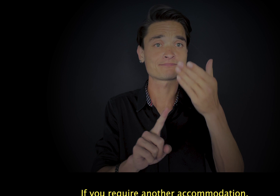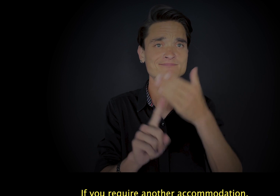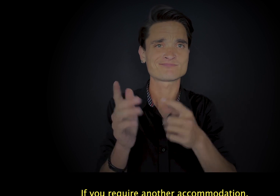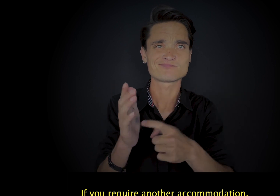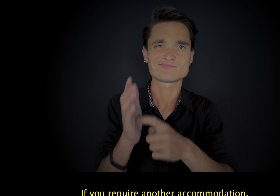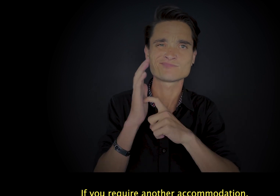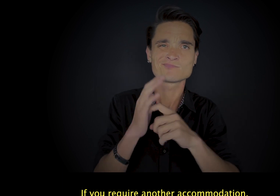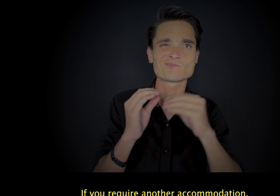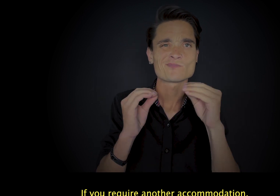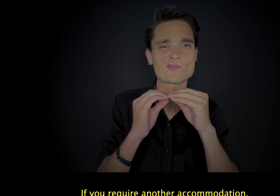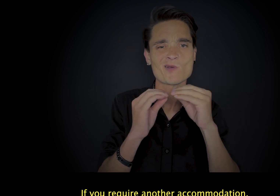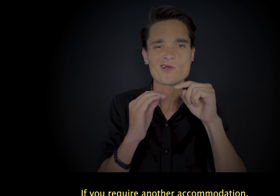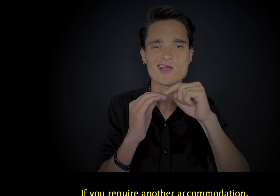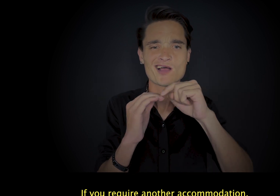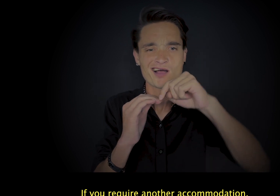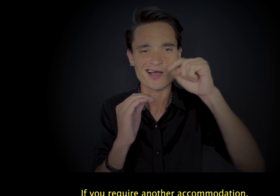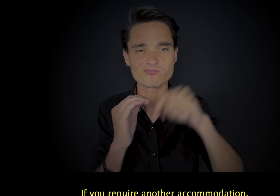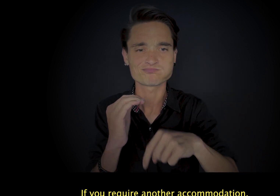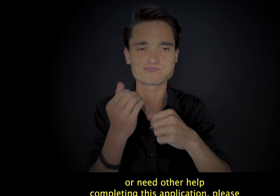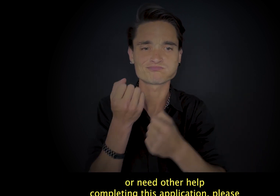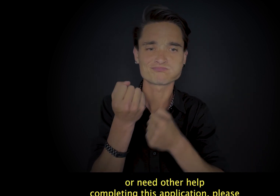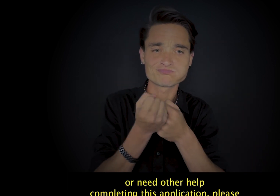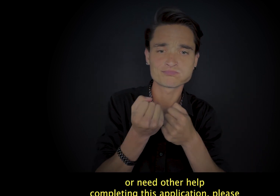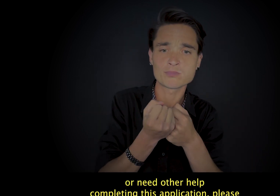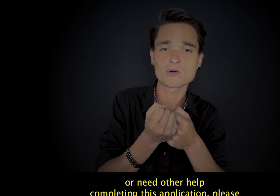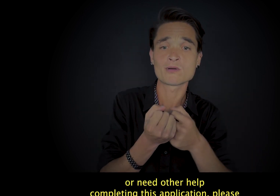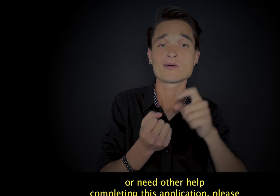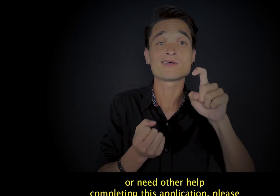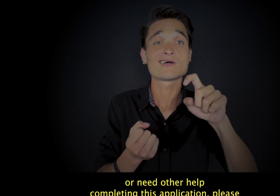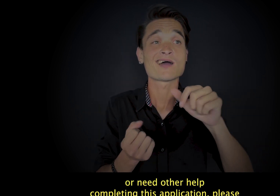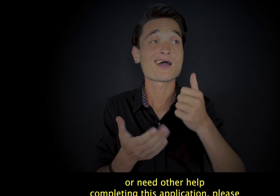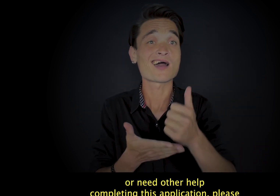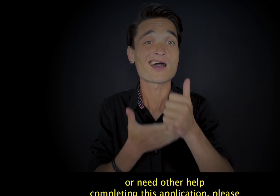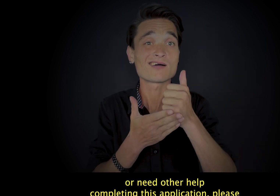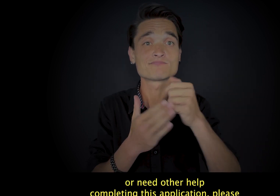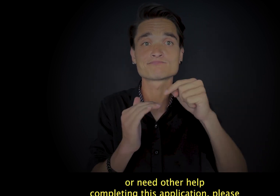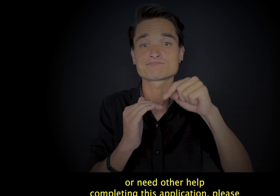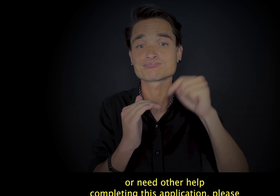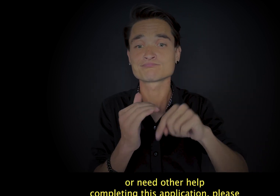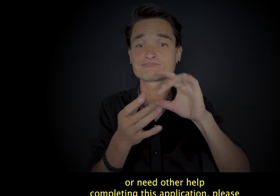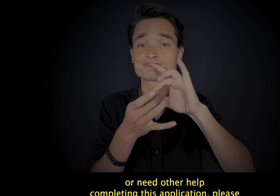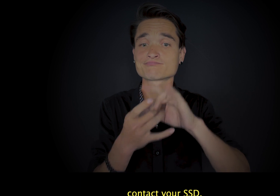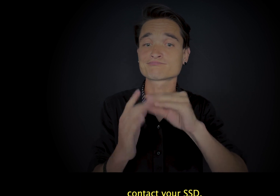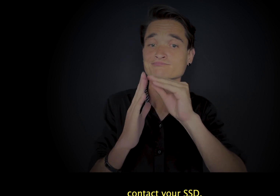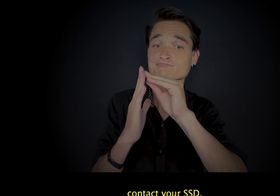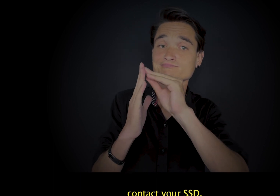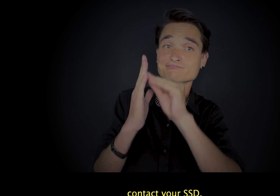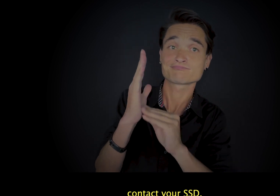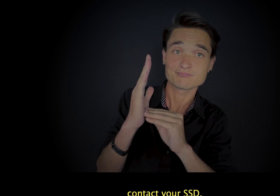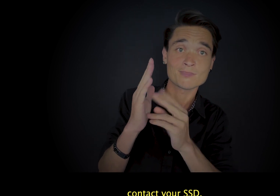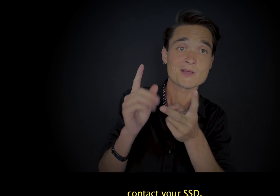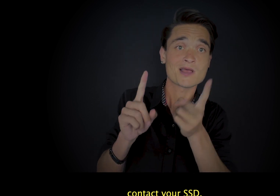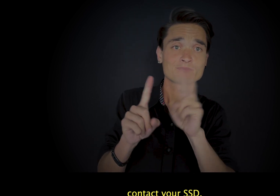If you require another accommodation, or need other help completing this application, please contact your SSD.